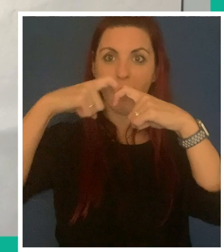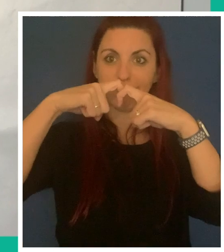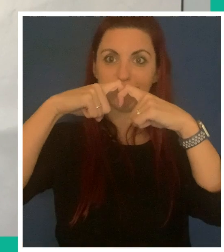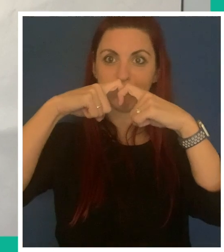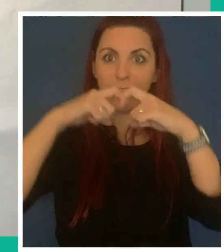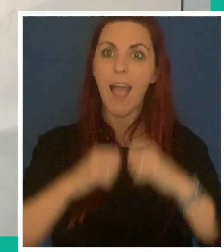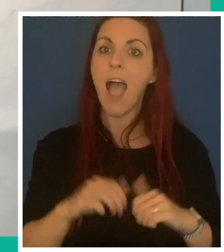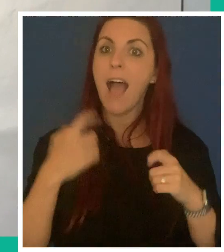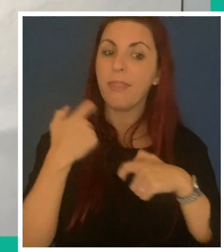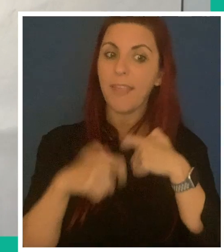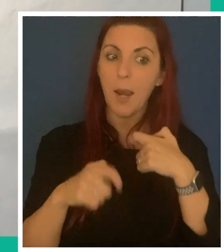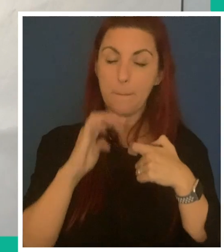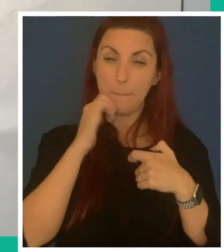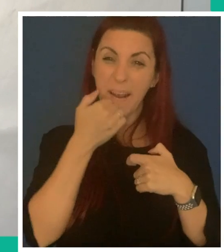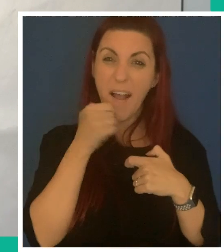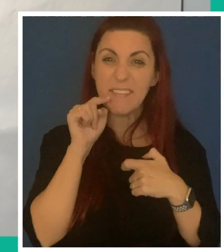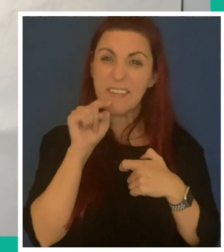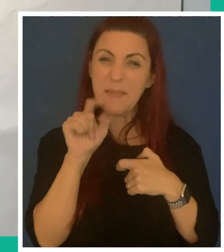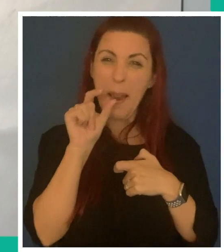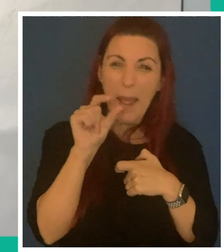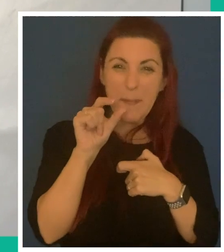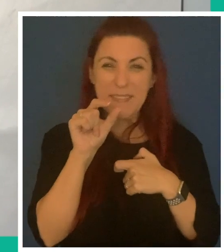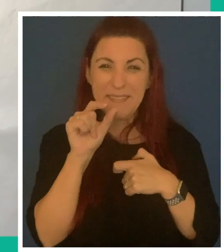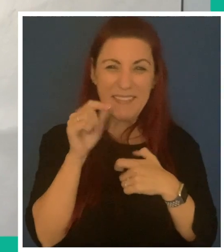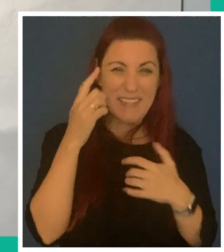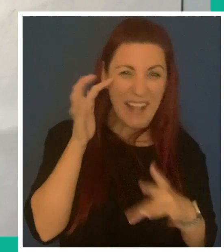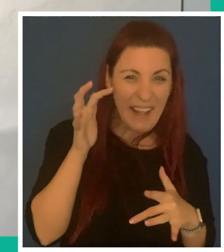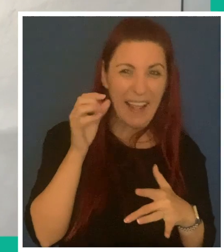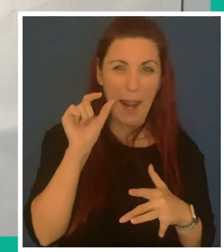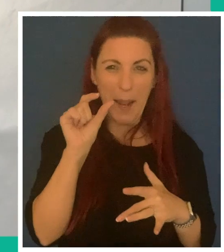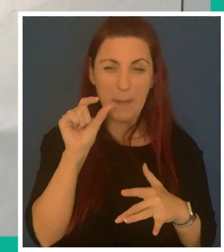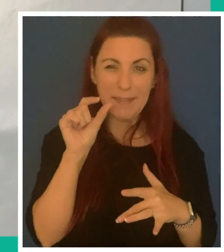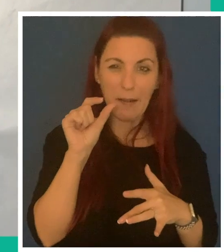And then because Guzzler is sort of a silly, sort of a little bit dozy, I'm going to